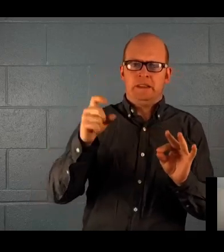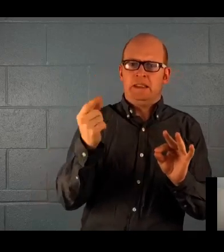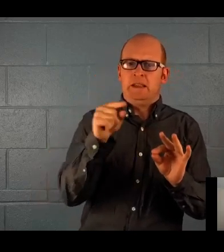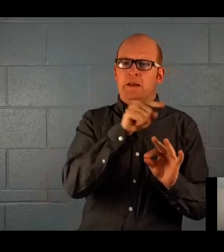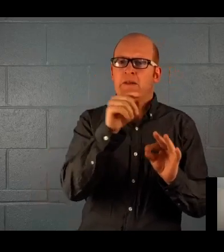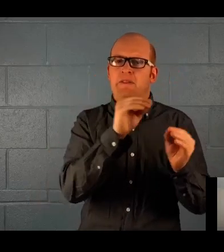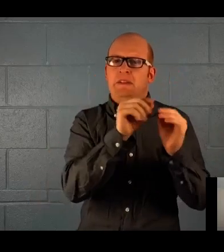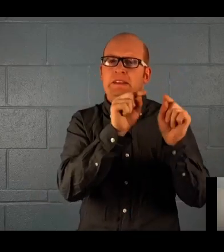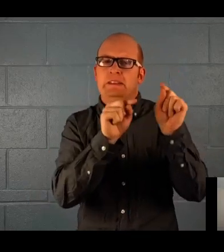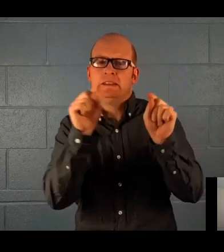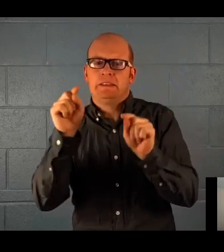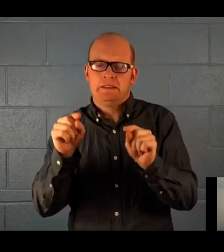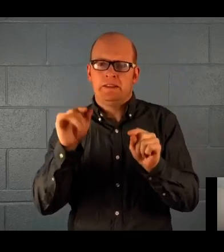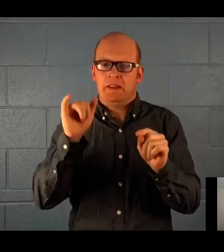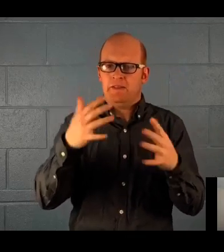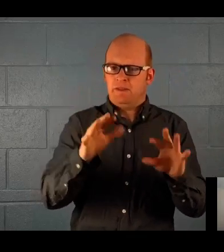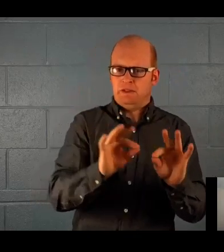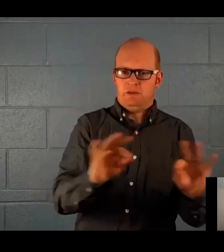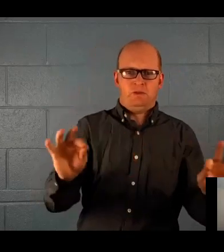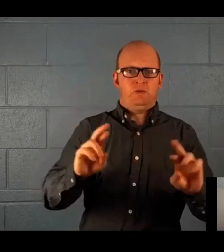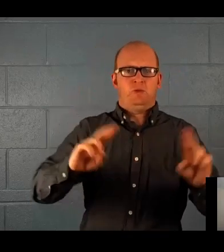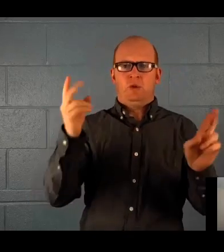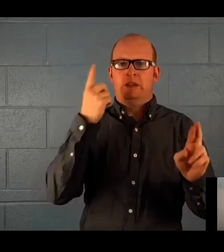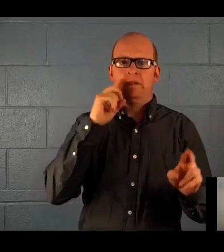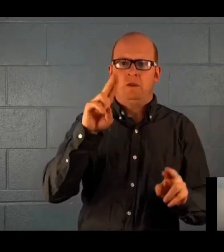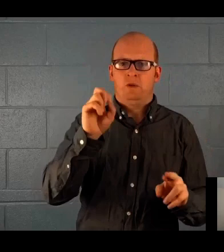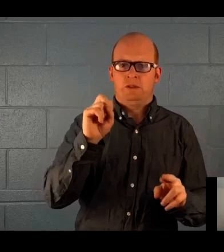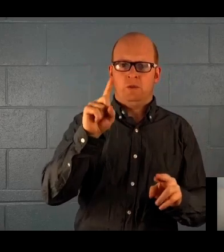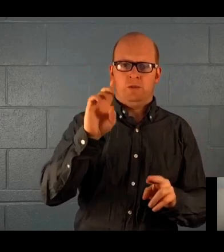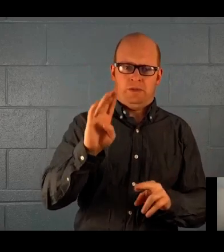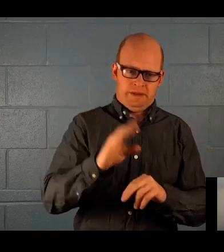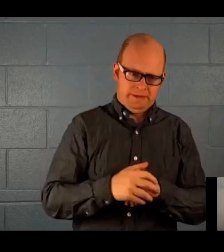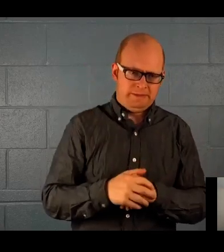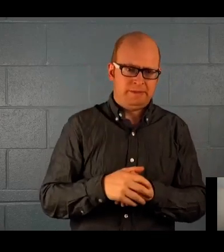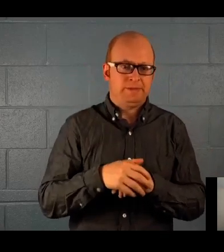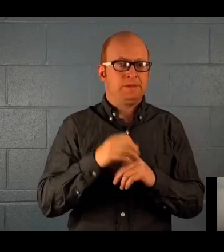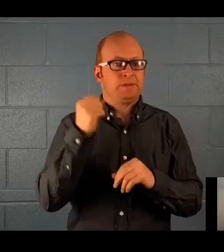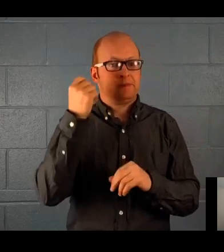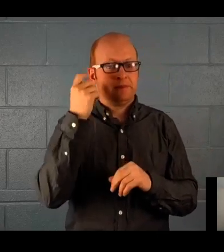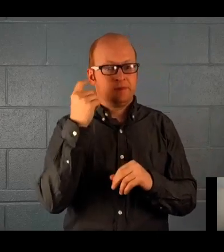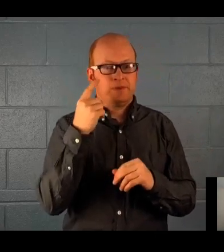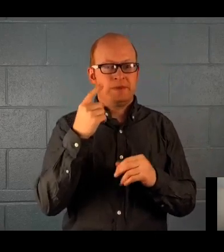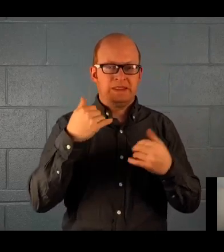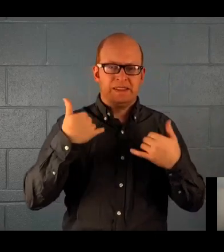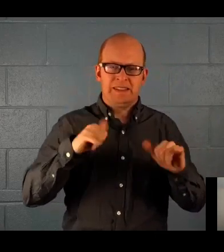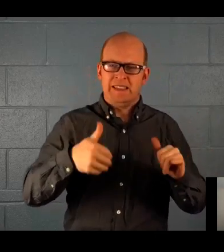for USH1b. However, there were some lingering questions.